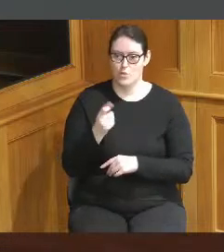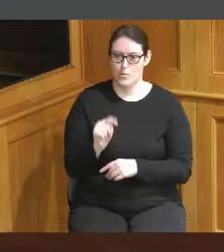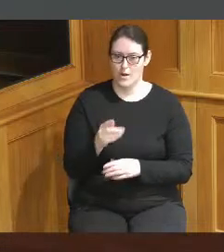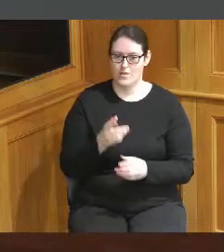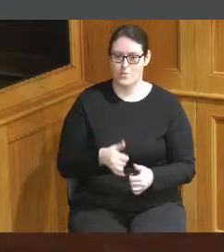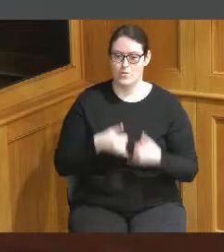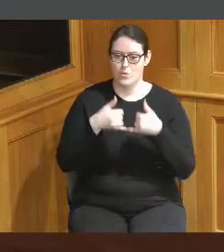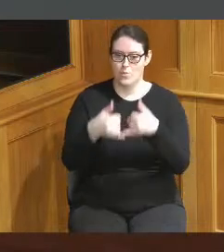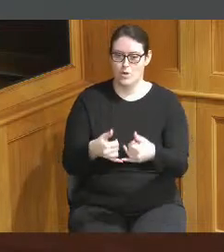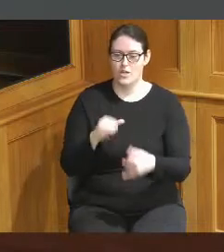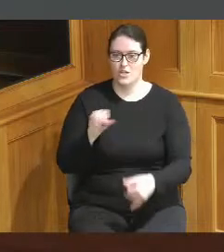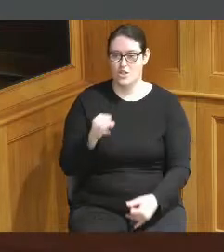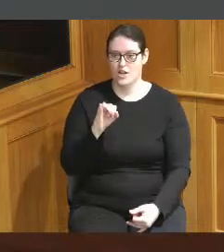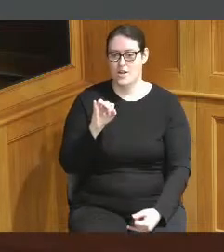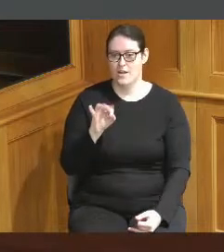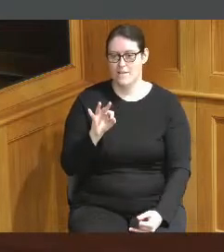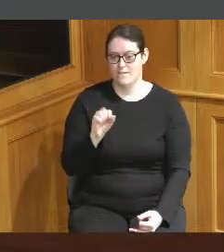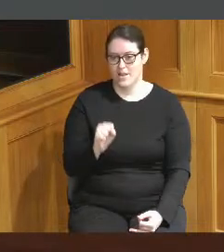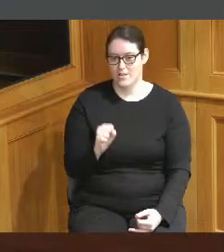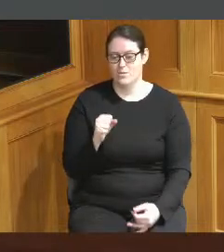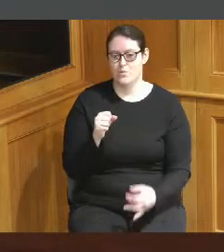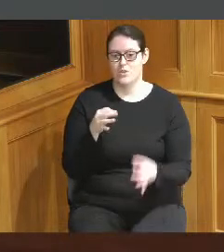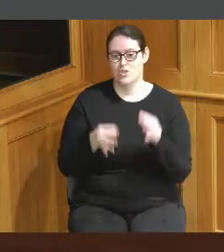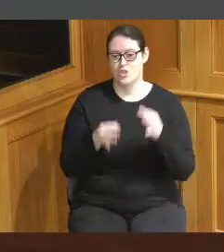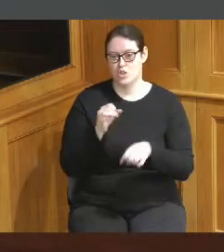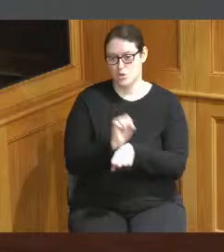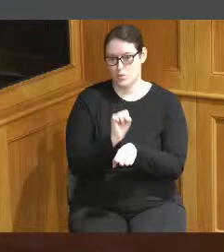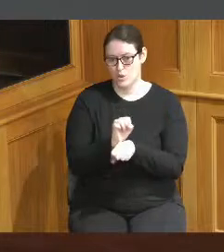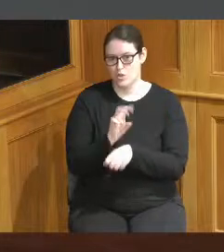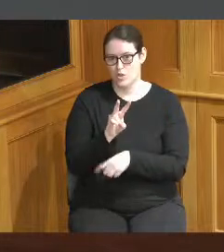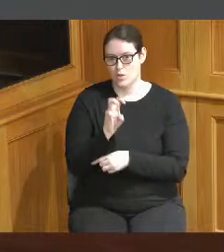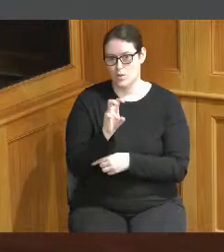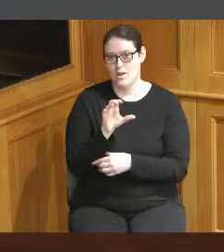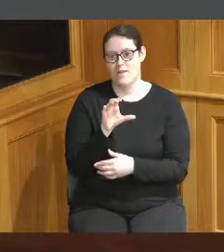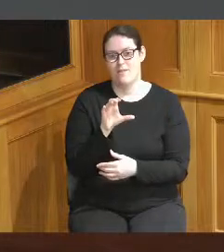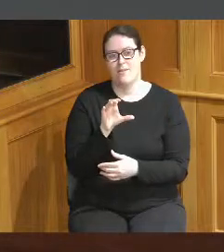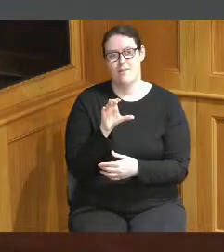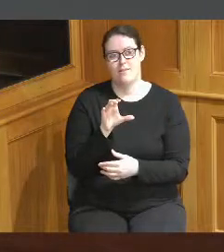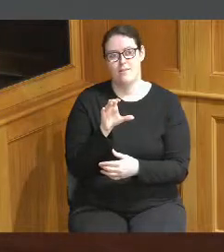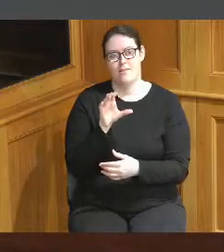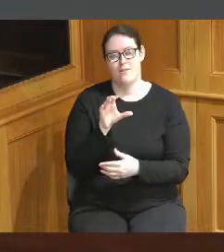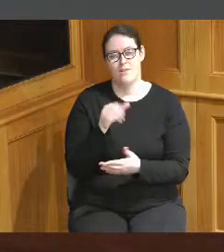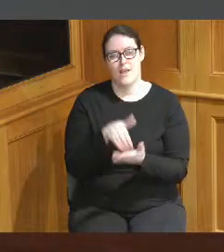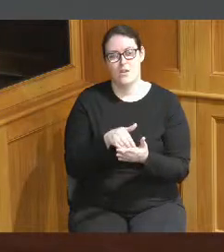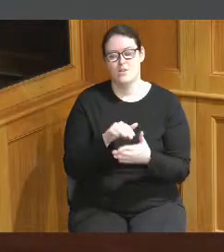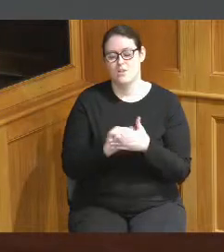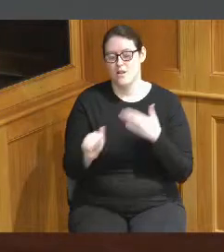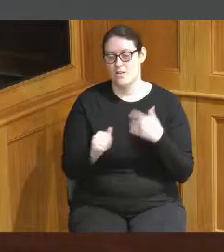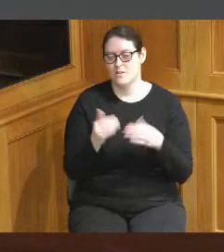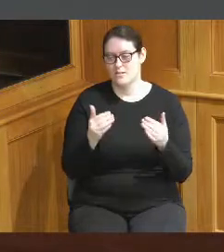just to note that we are coordinating with EMA and watching the weather for today we know that